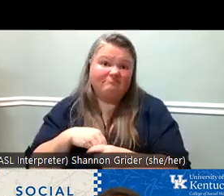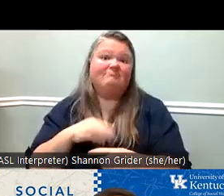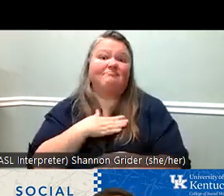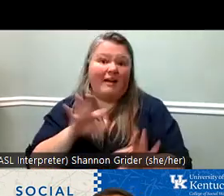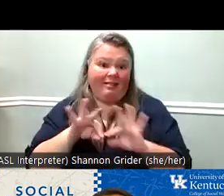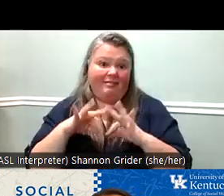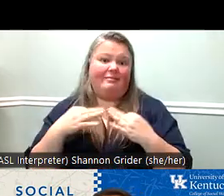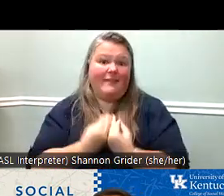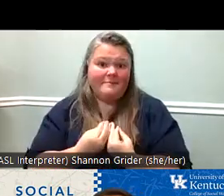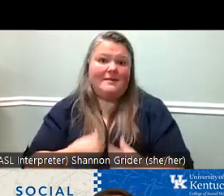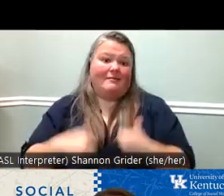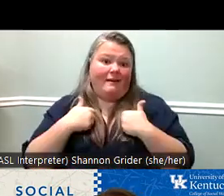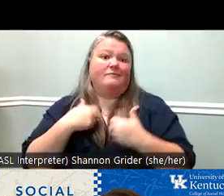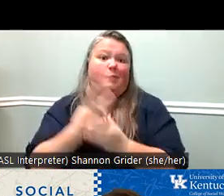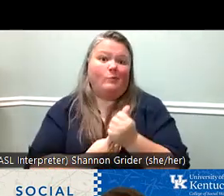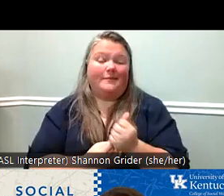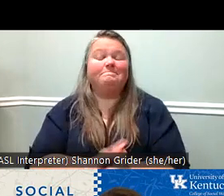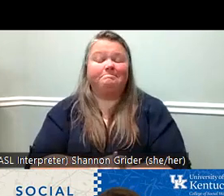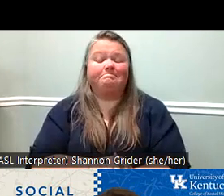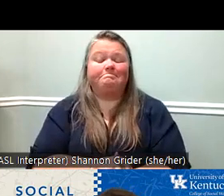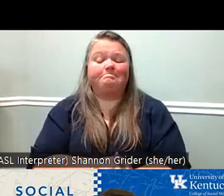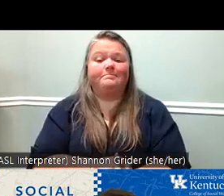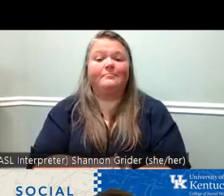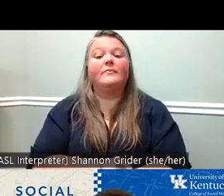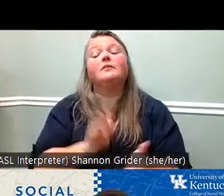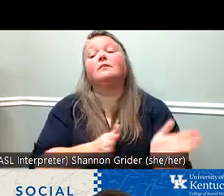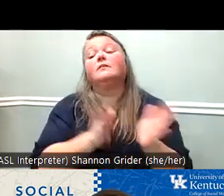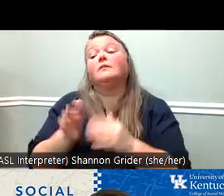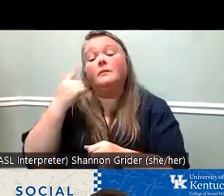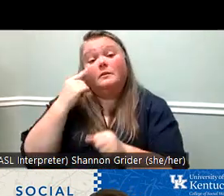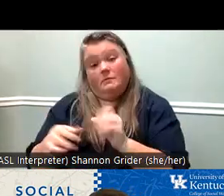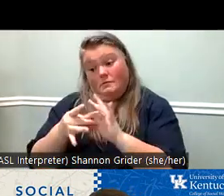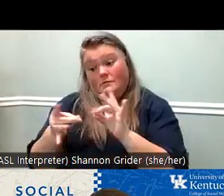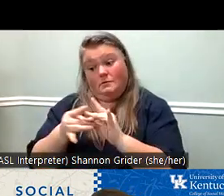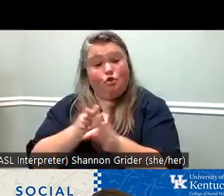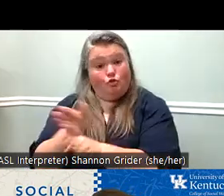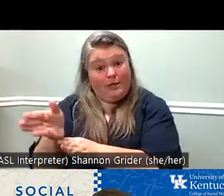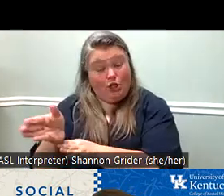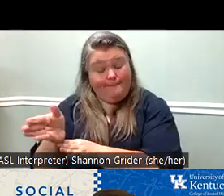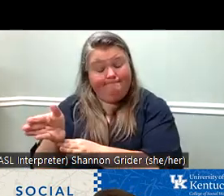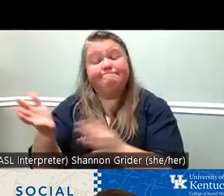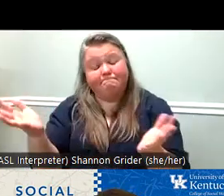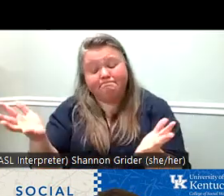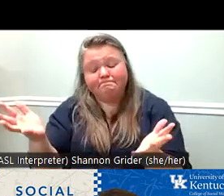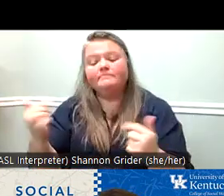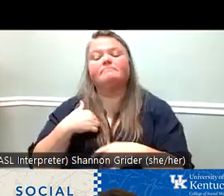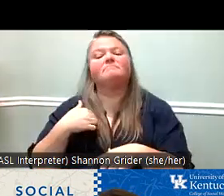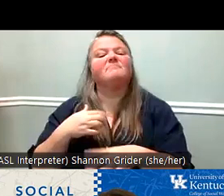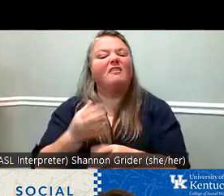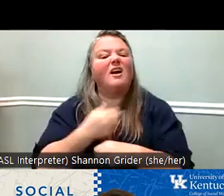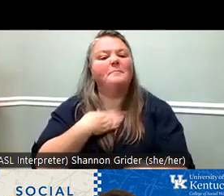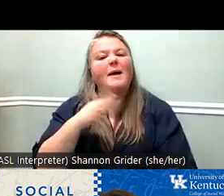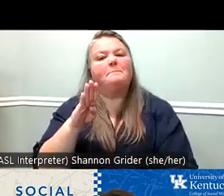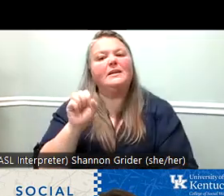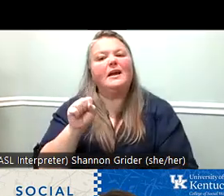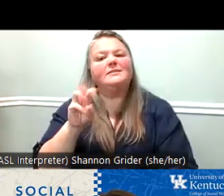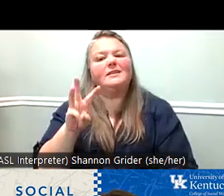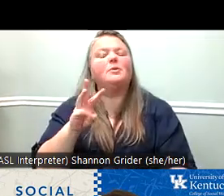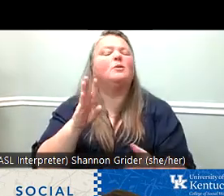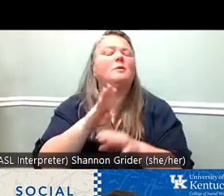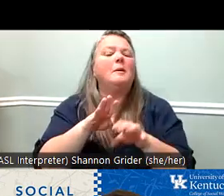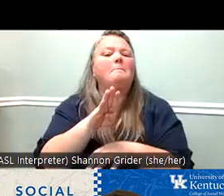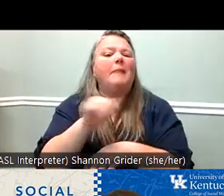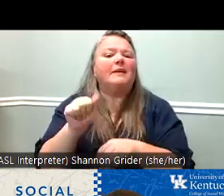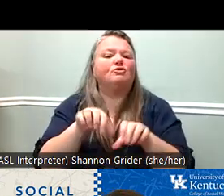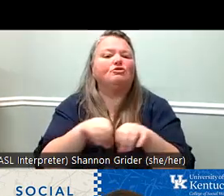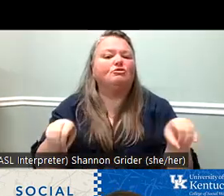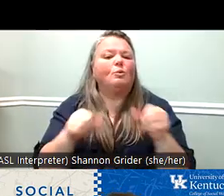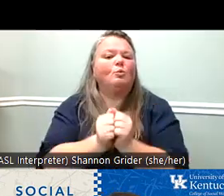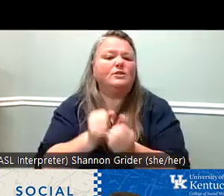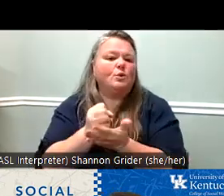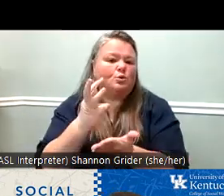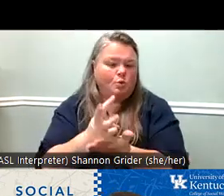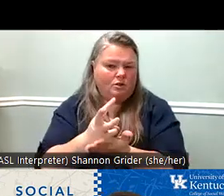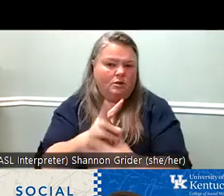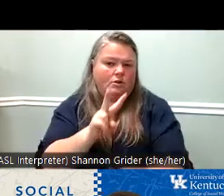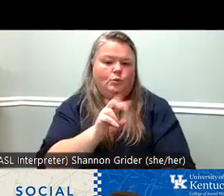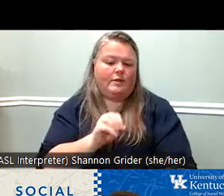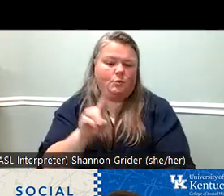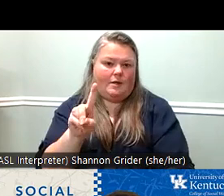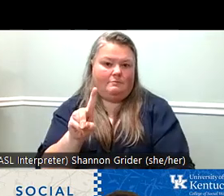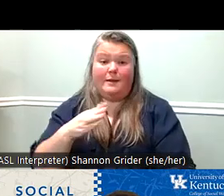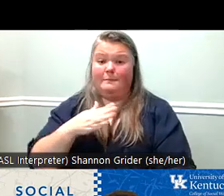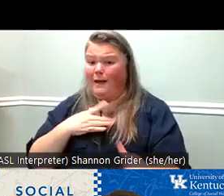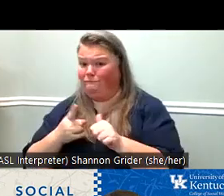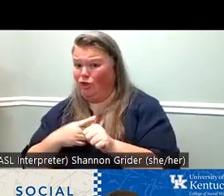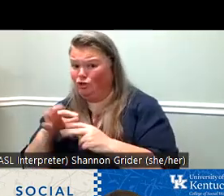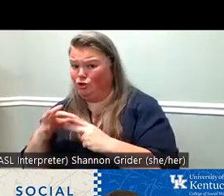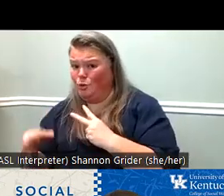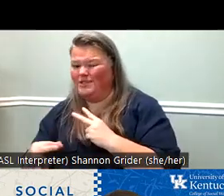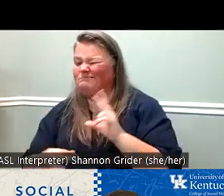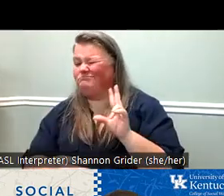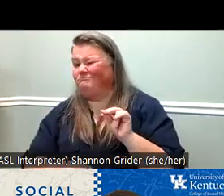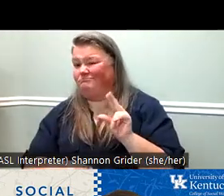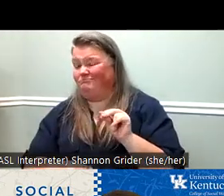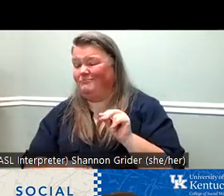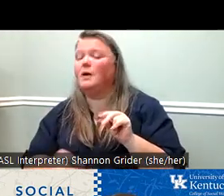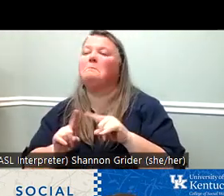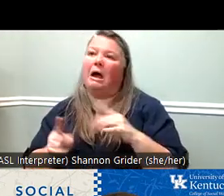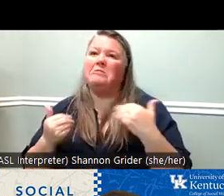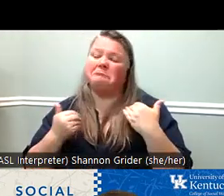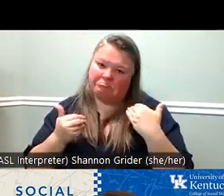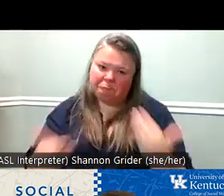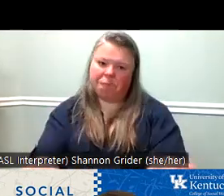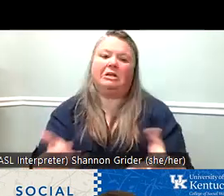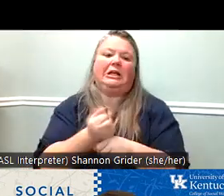OF A FAMILY TREE. EVERYBODY IN PURPLE HAS A HEARING LOSS. SO THAT'S HOW EXTENSIVE THE FAMILY HISTORY IS, INCLUDING MY TWO SONS. SO IT'S BEEN VERY MUCH A PART OF